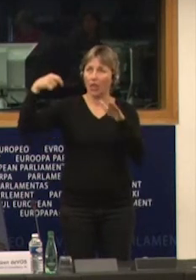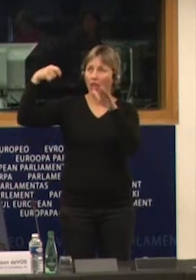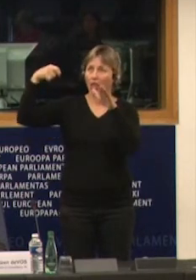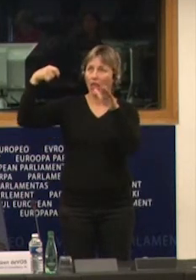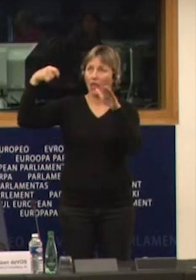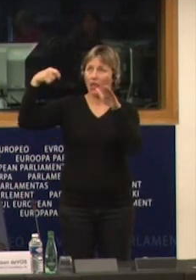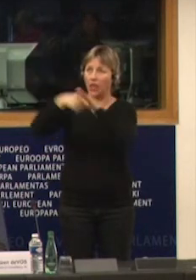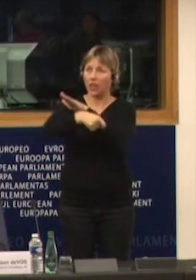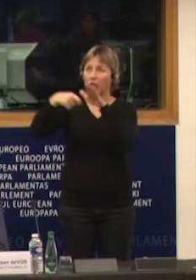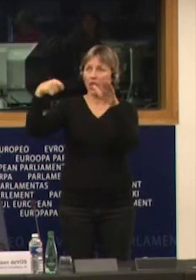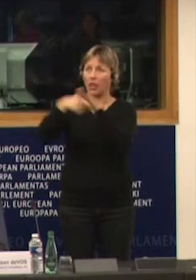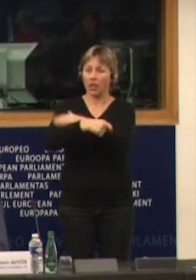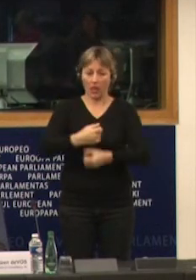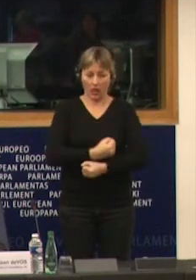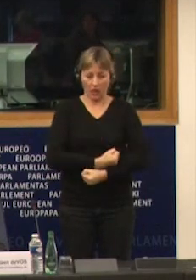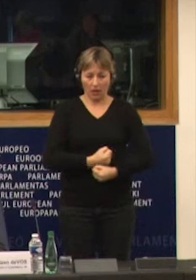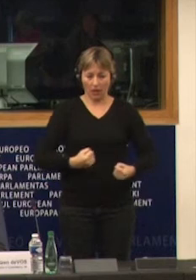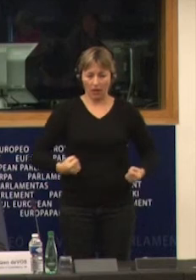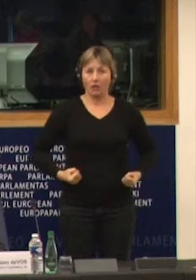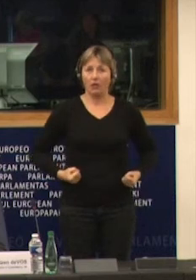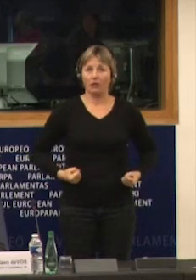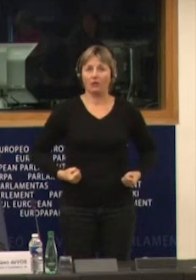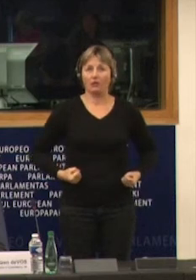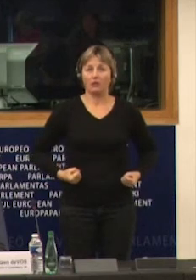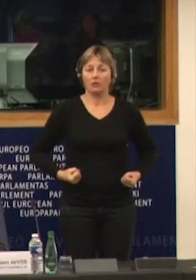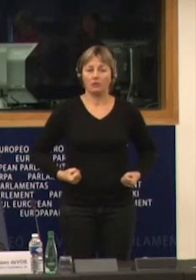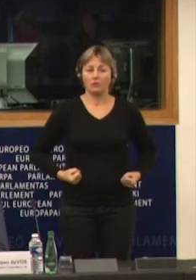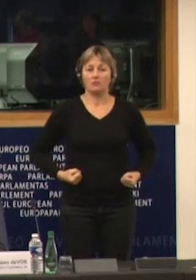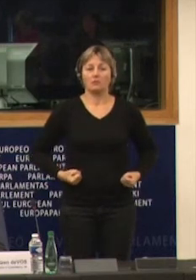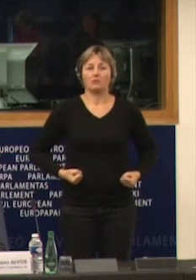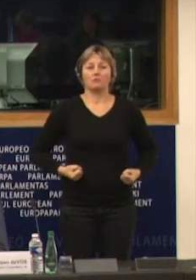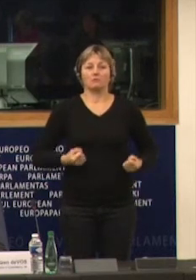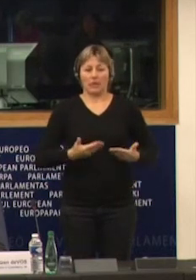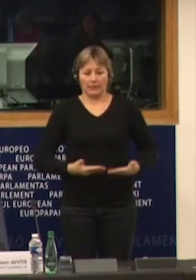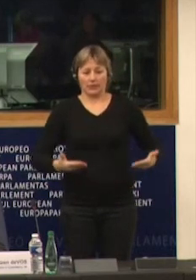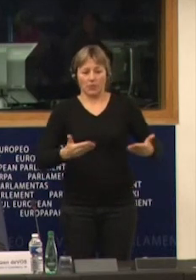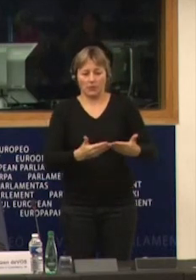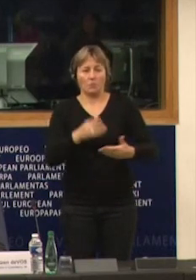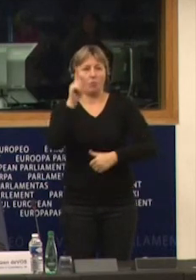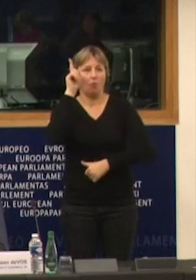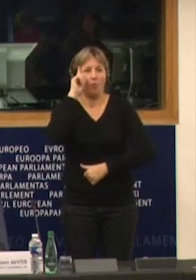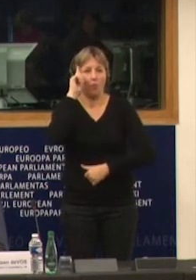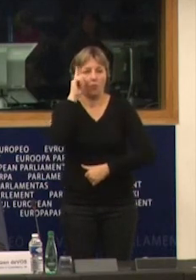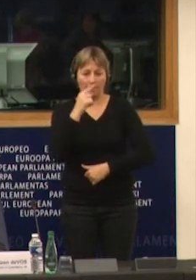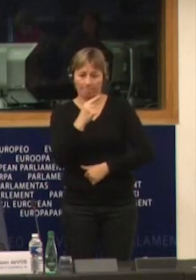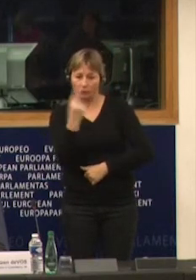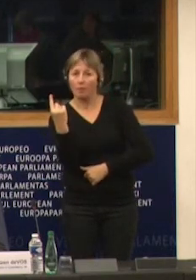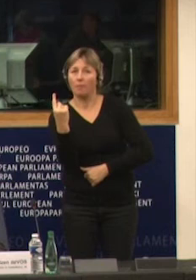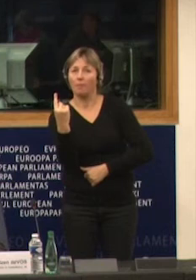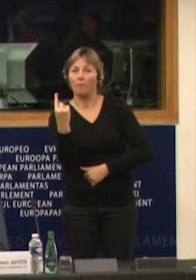with disabilities are out of work. But it is also the more complex and demanding labour society.